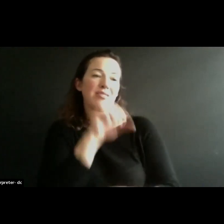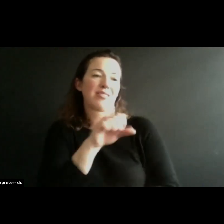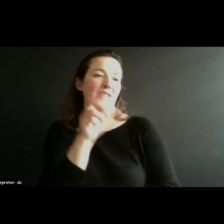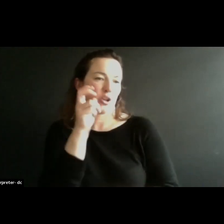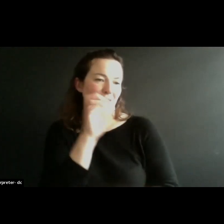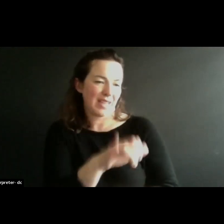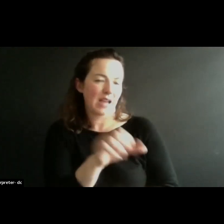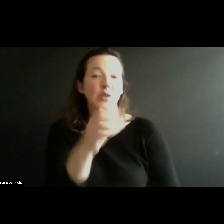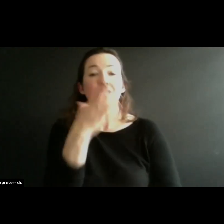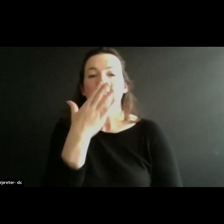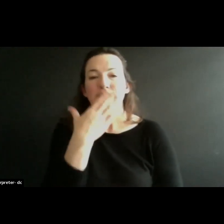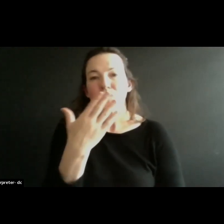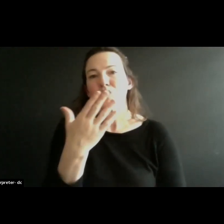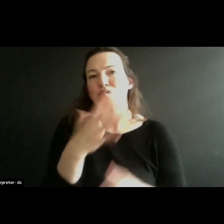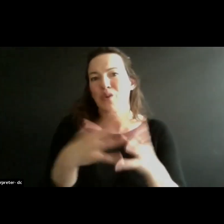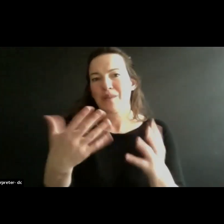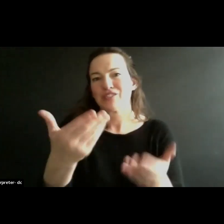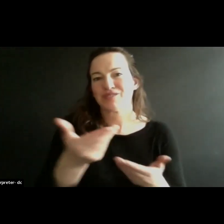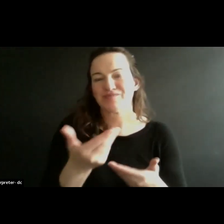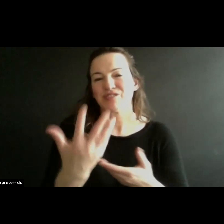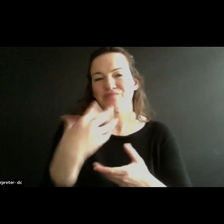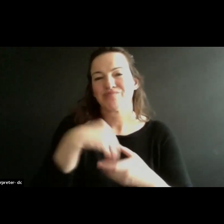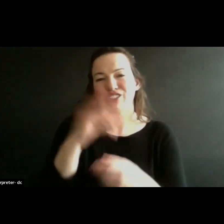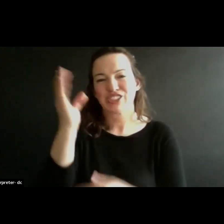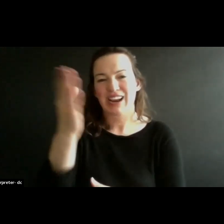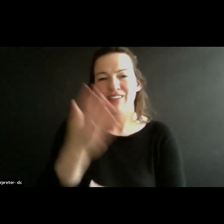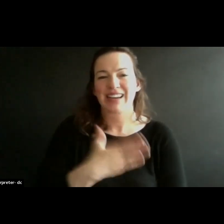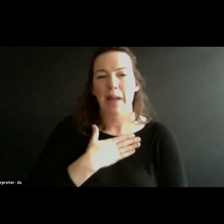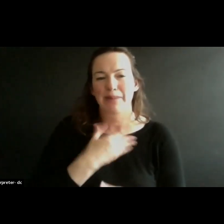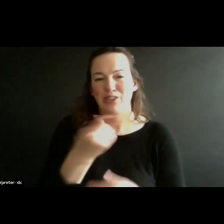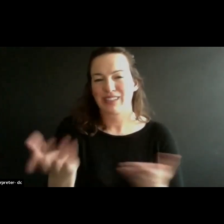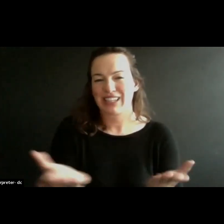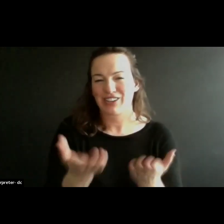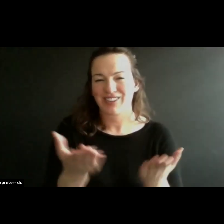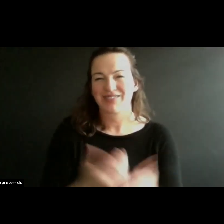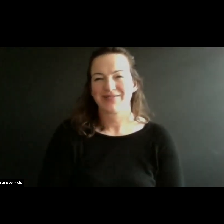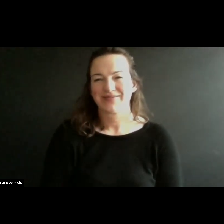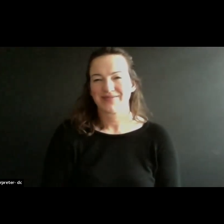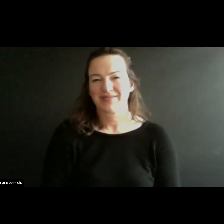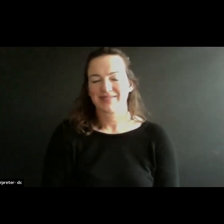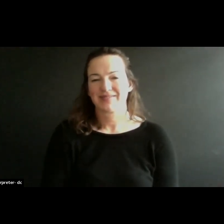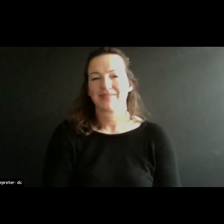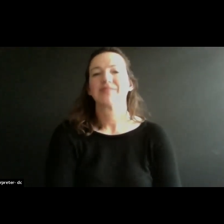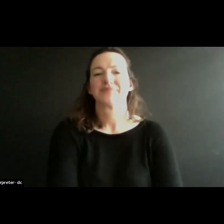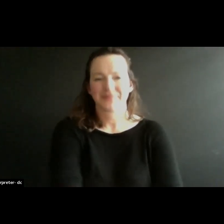thank you, Shanea. So much for sharing today. Glad to have you here with us. Alright! Aj.